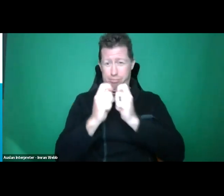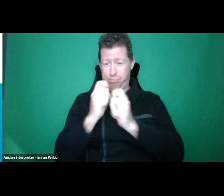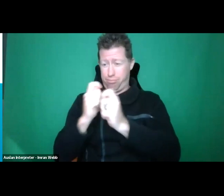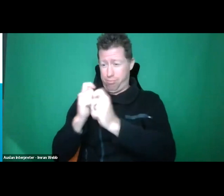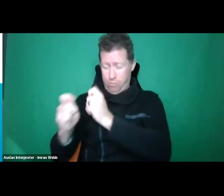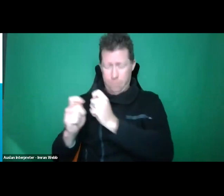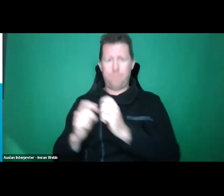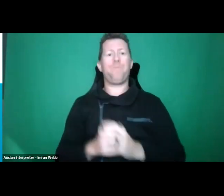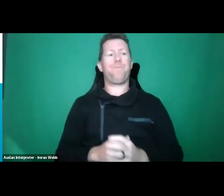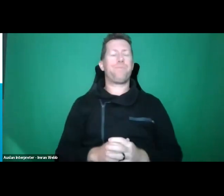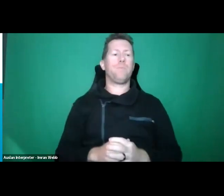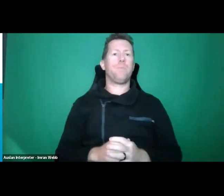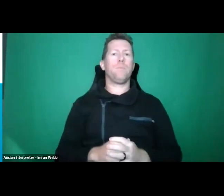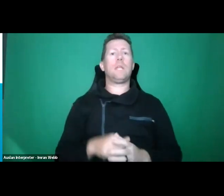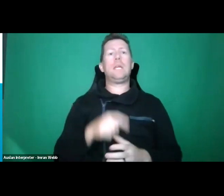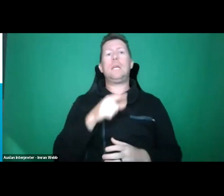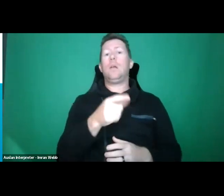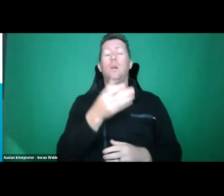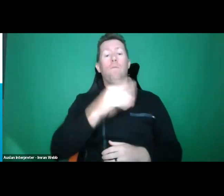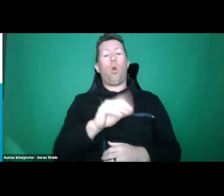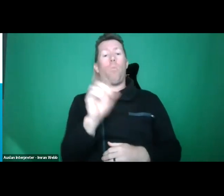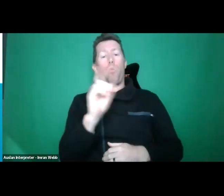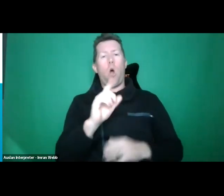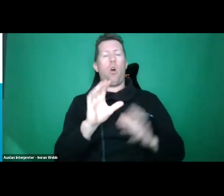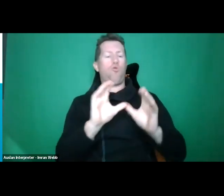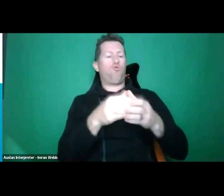It was guided by a group of experts on the National Disability